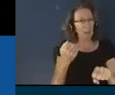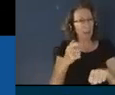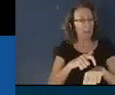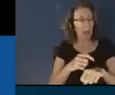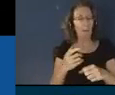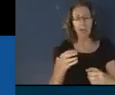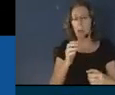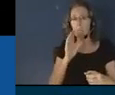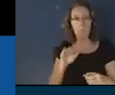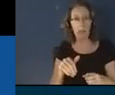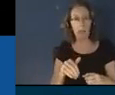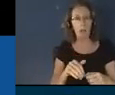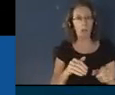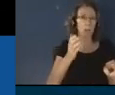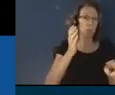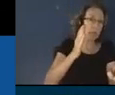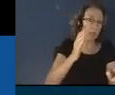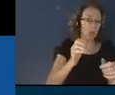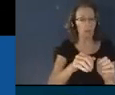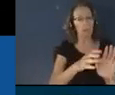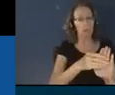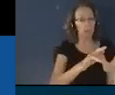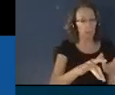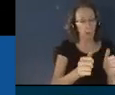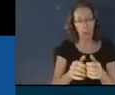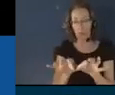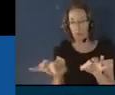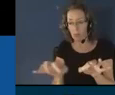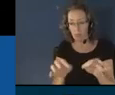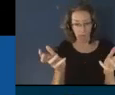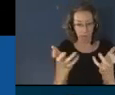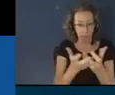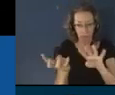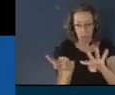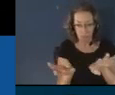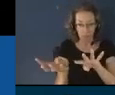shouldn't take you more than you know an hour to second rise with the you know 45 minute video. So